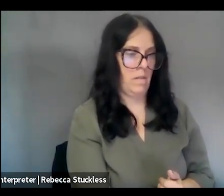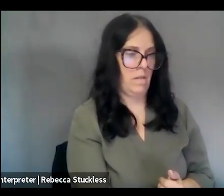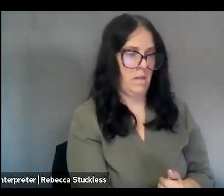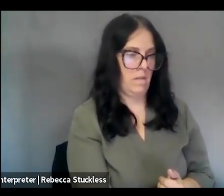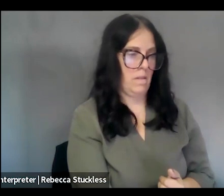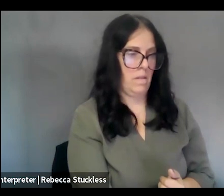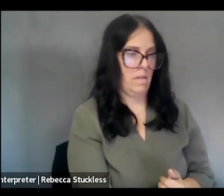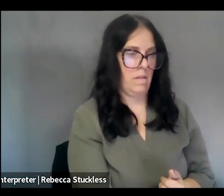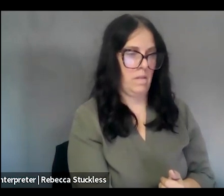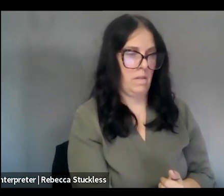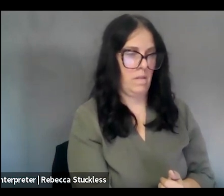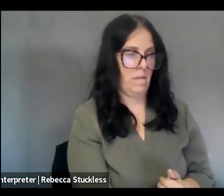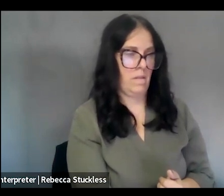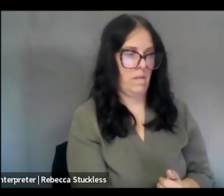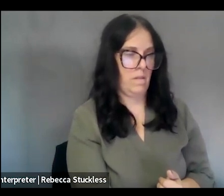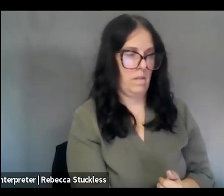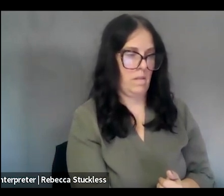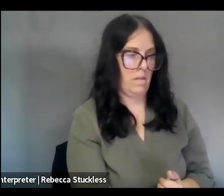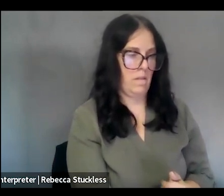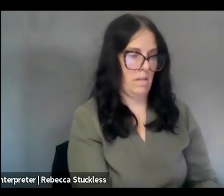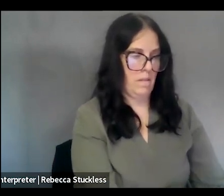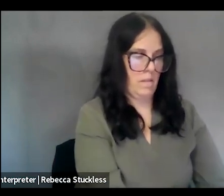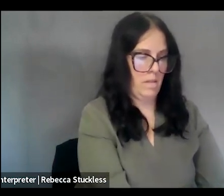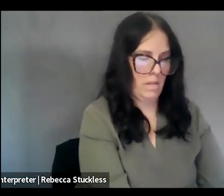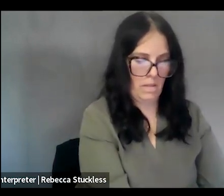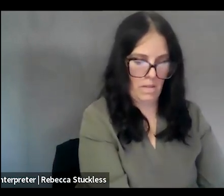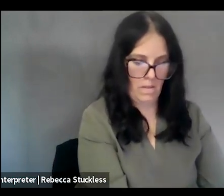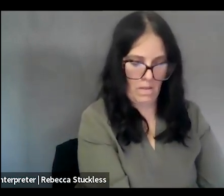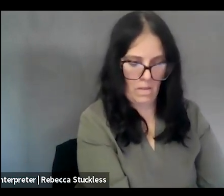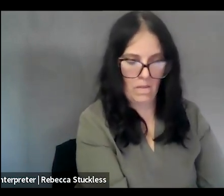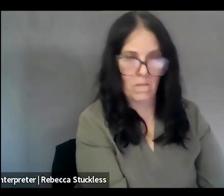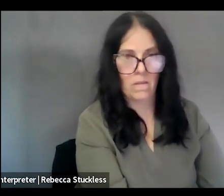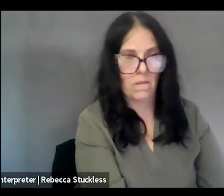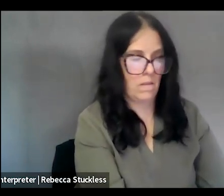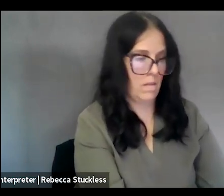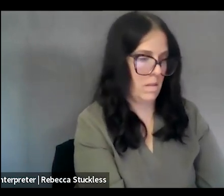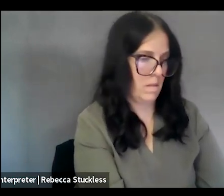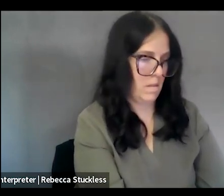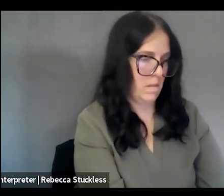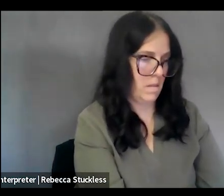of our Disability Community Engagement Health Partner project or DCEPP. This initiative is working